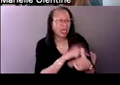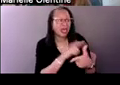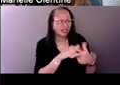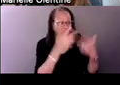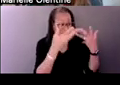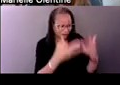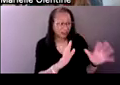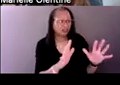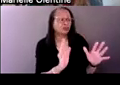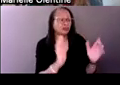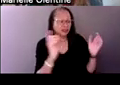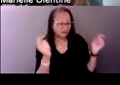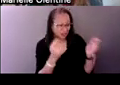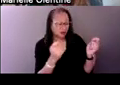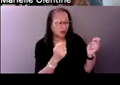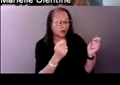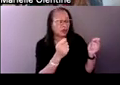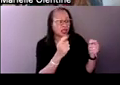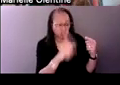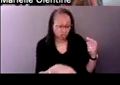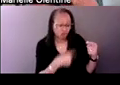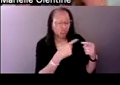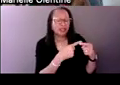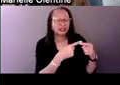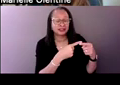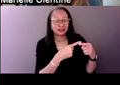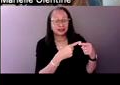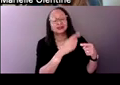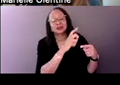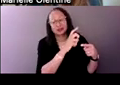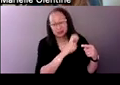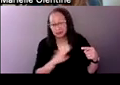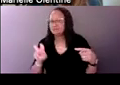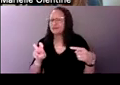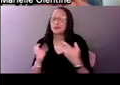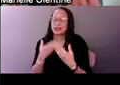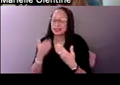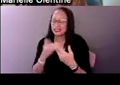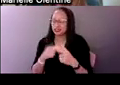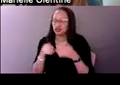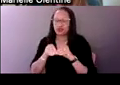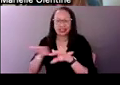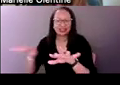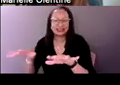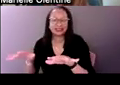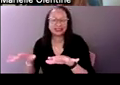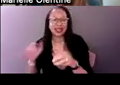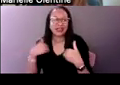in the art world or really as a notorious documentary filmmaker, you want those good reviews in affiliate